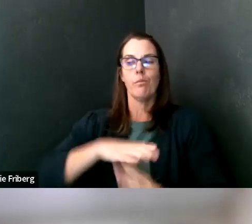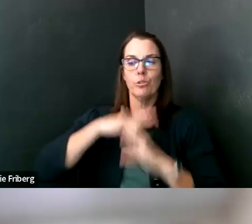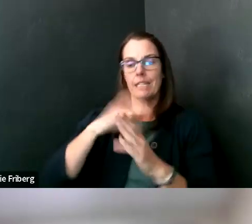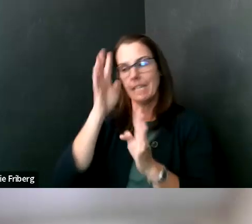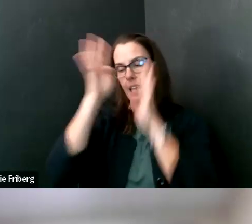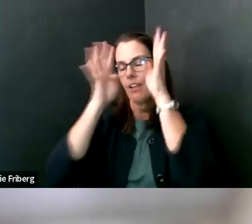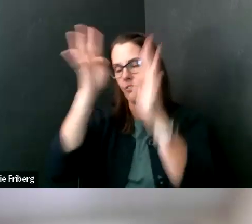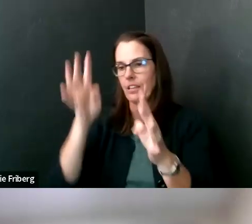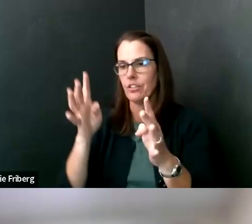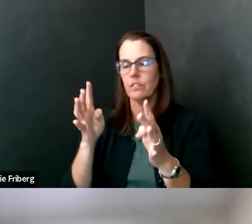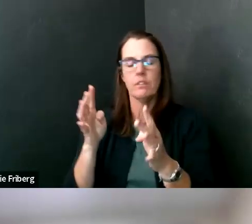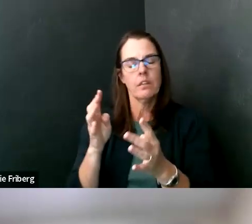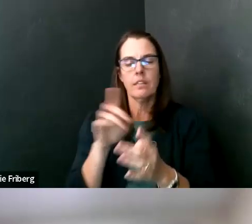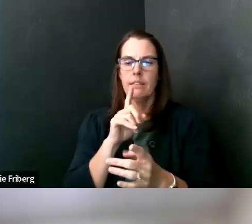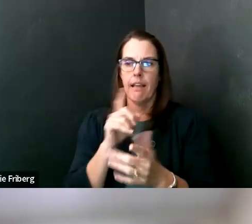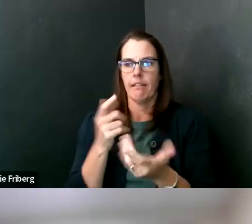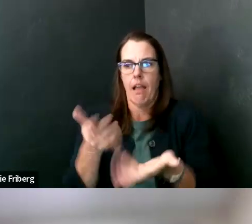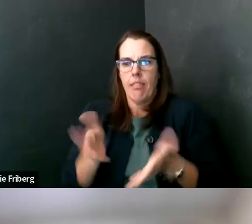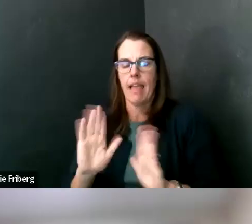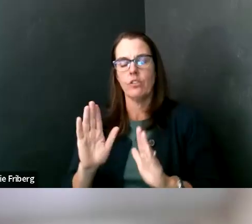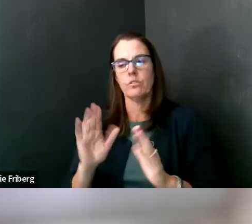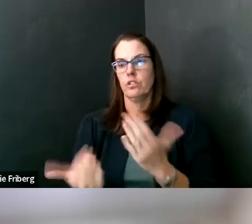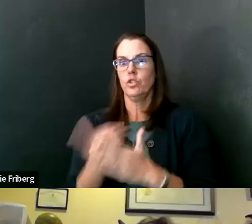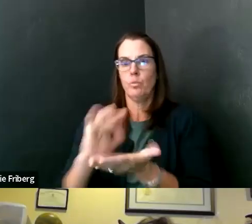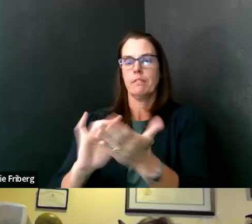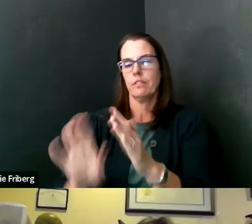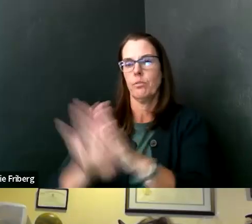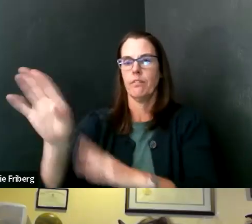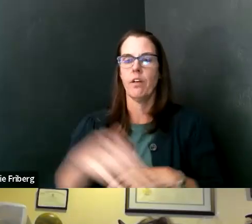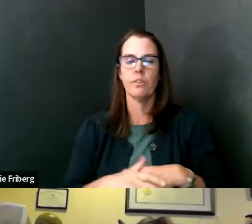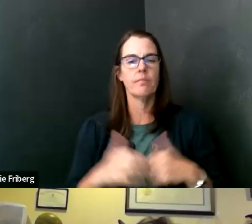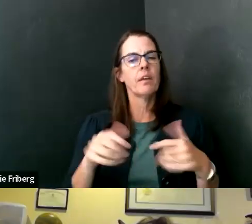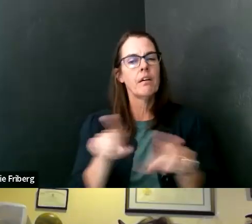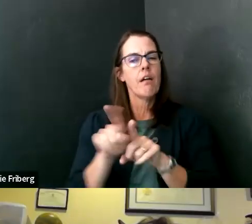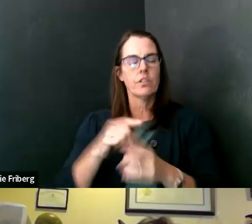future breakthroughs possible. I also had a few comments related to process. The board proposes